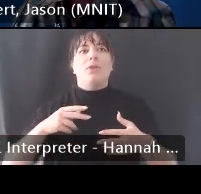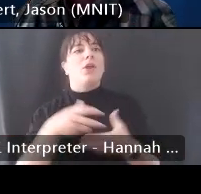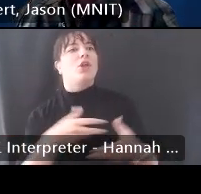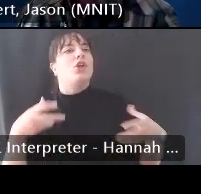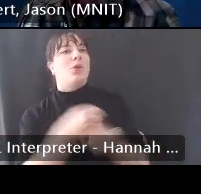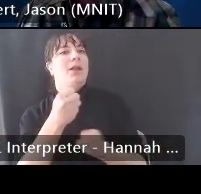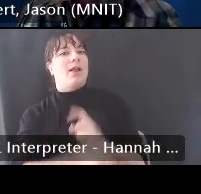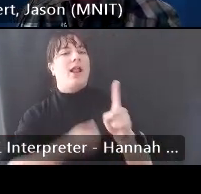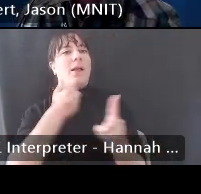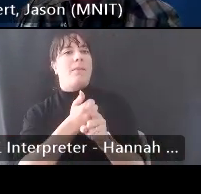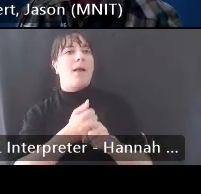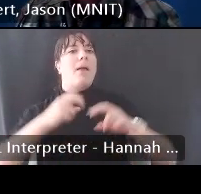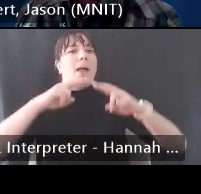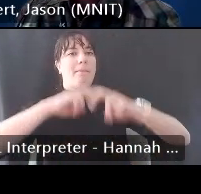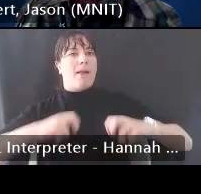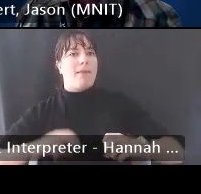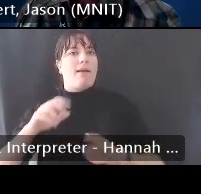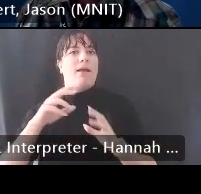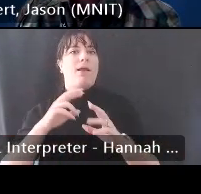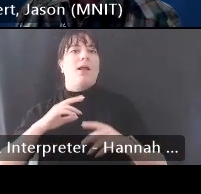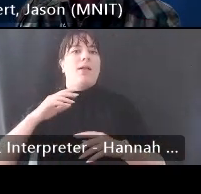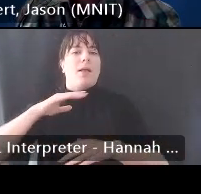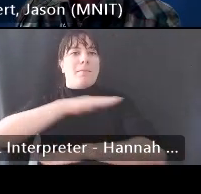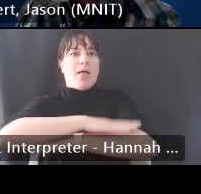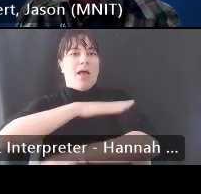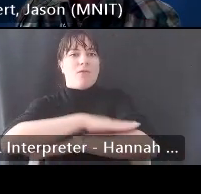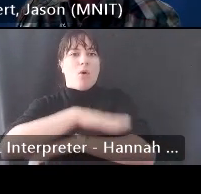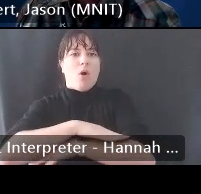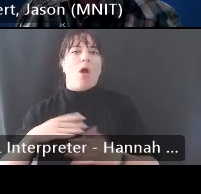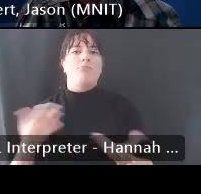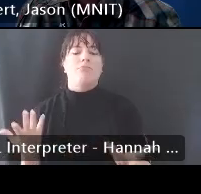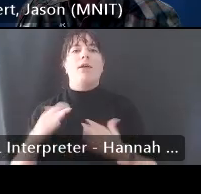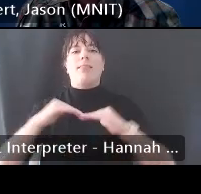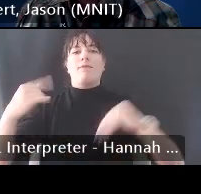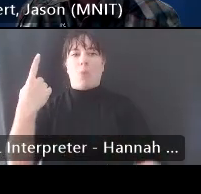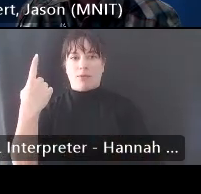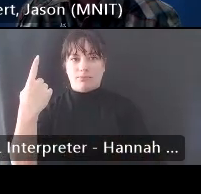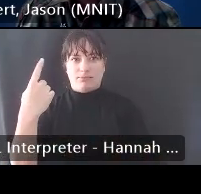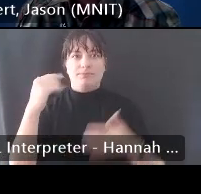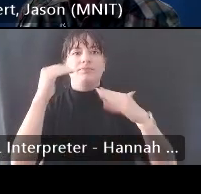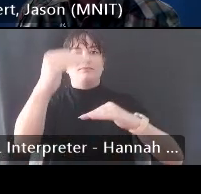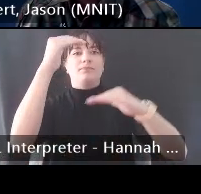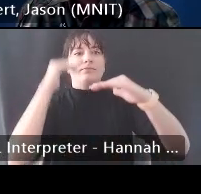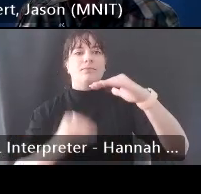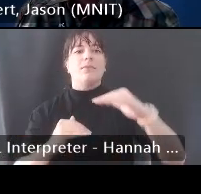left paren, draft 2026, right paren, heading level 1. So that's the title. Cumulative impacts mapping and analysis platform,